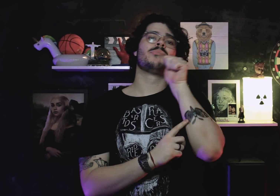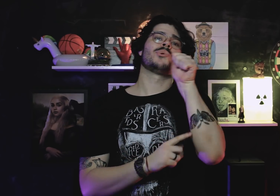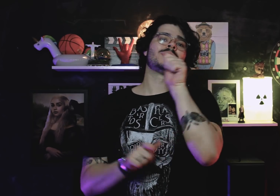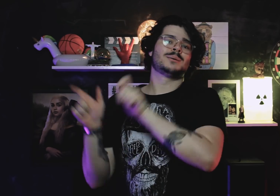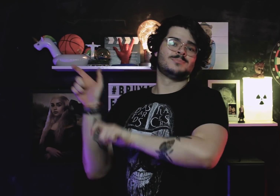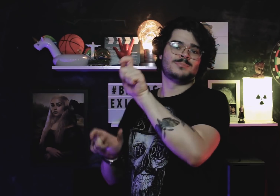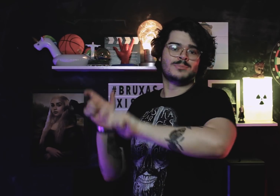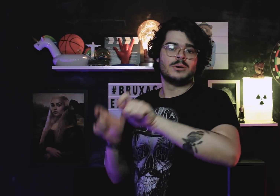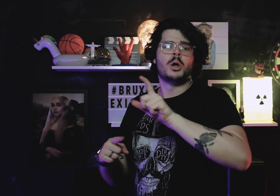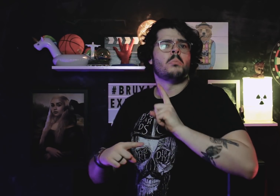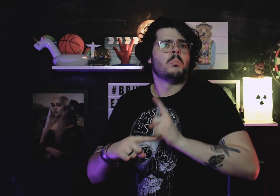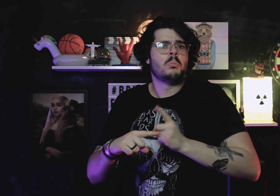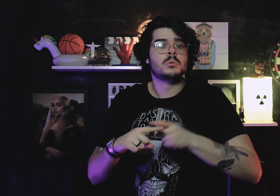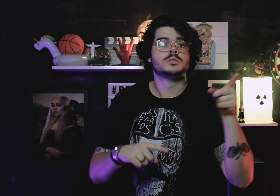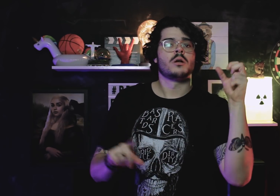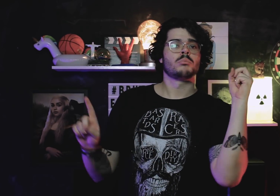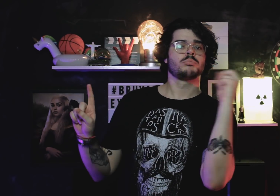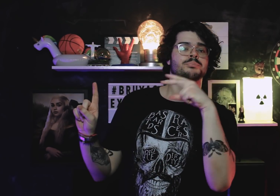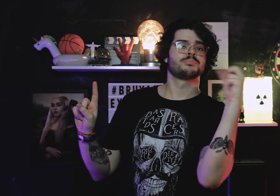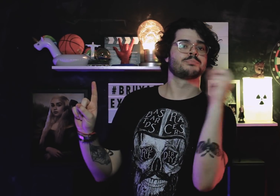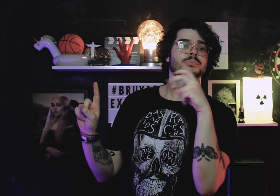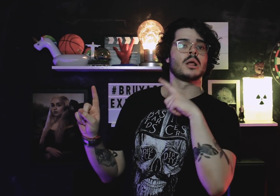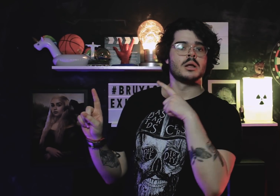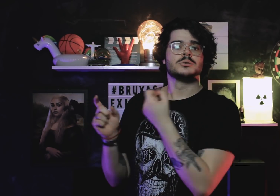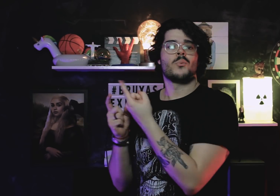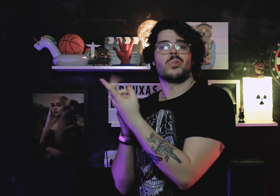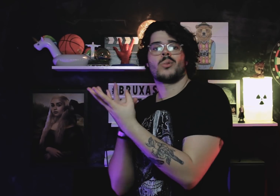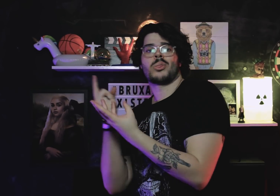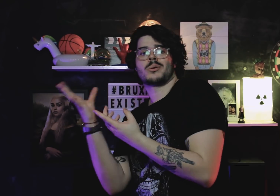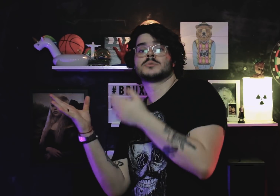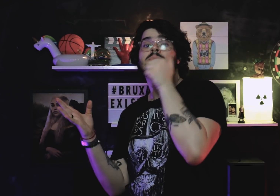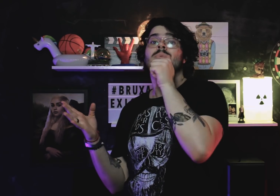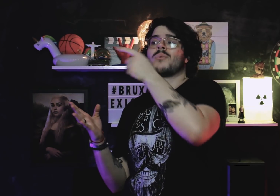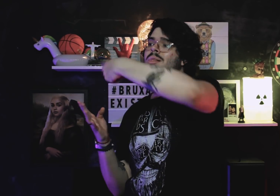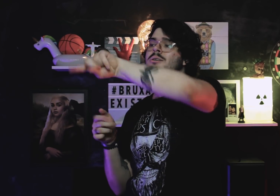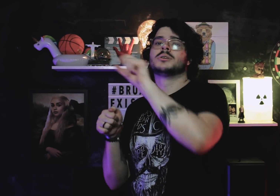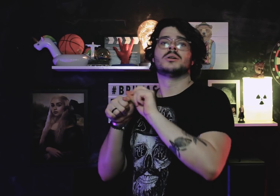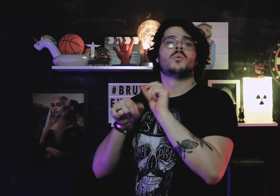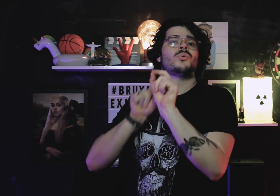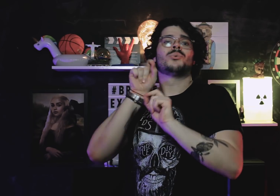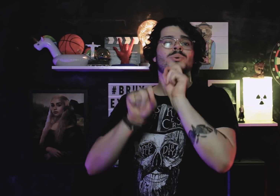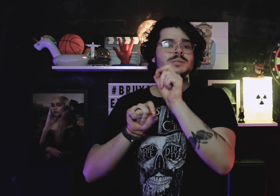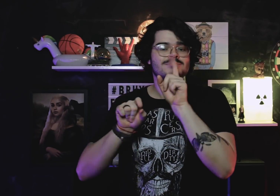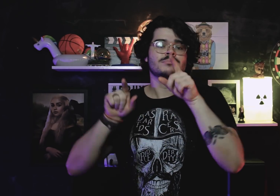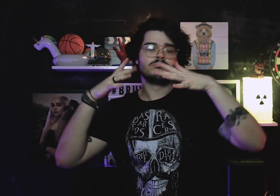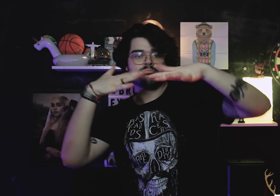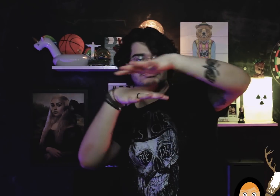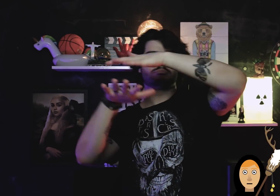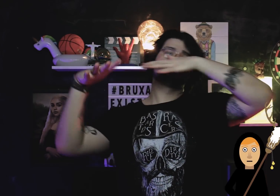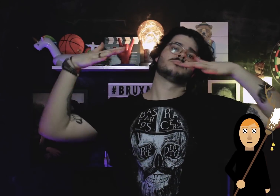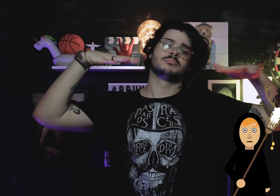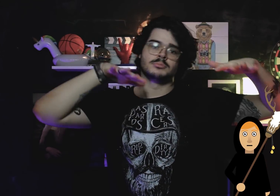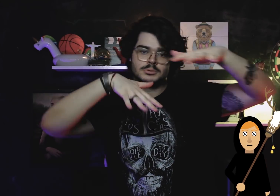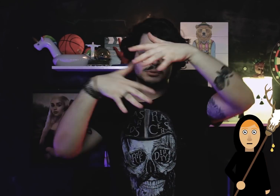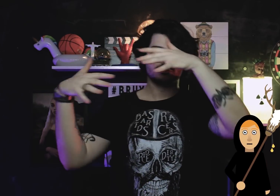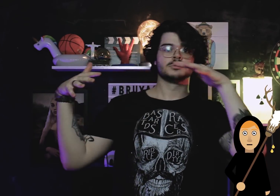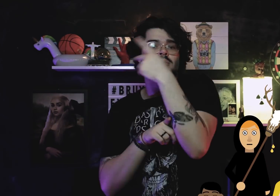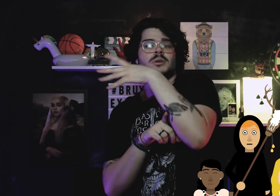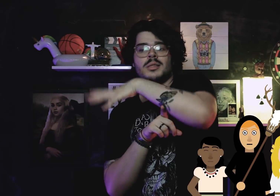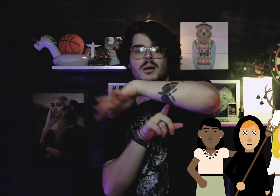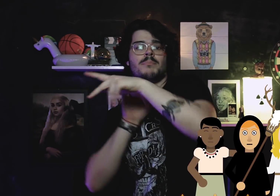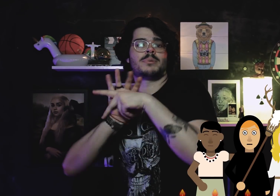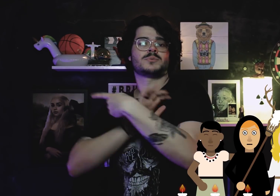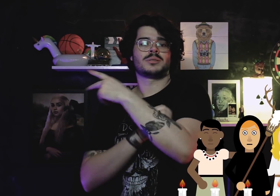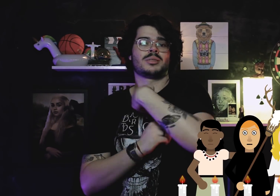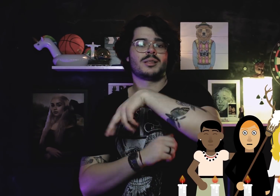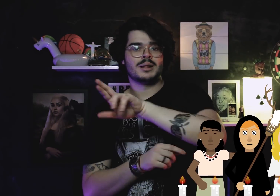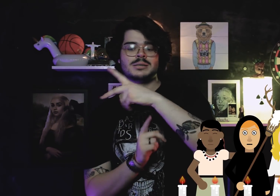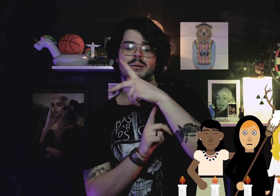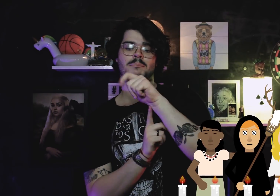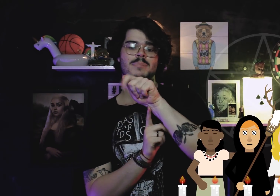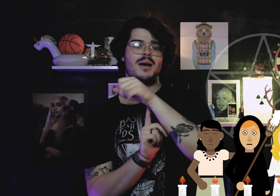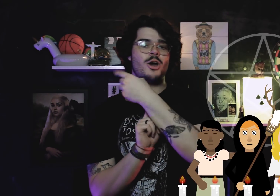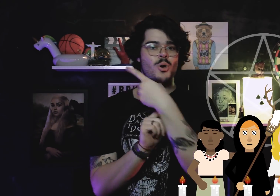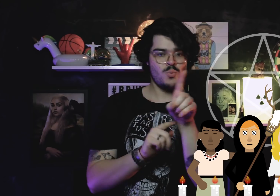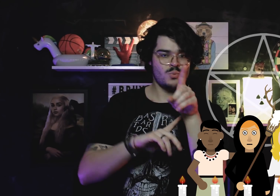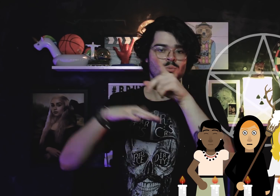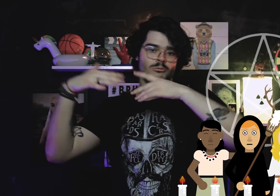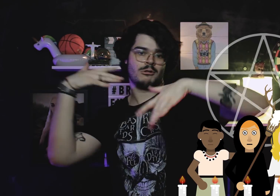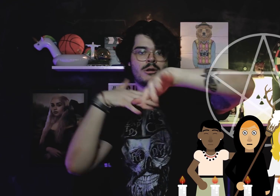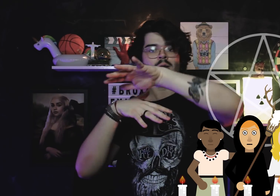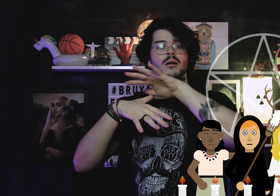by pagan practices and rituals performed by women.